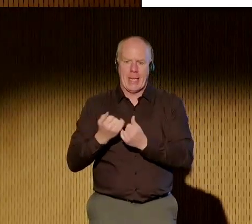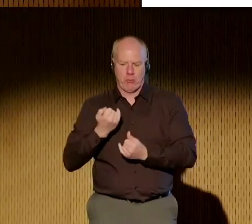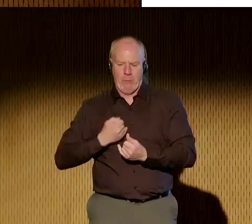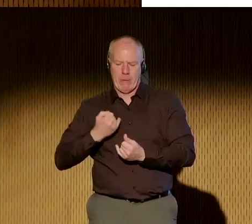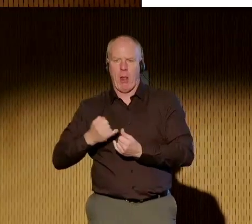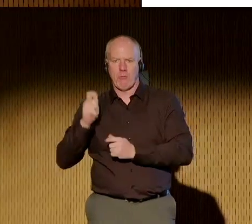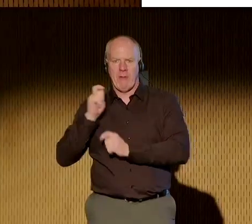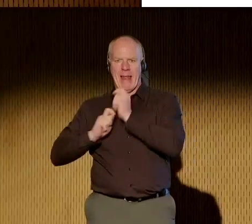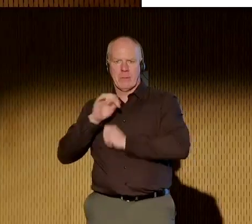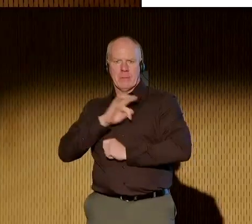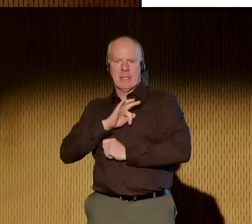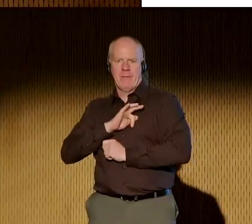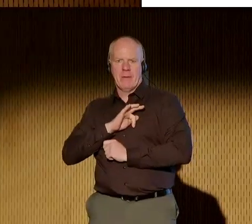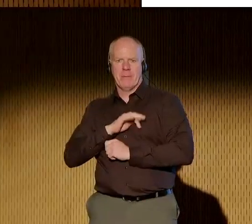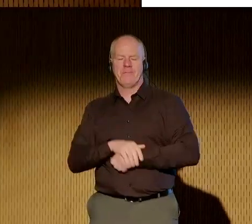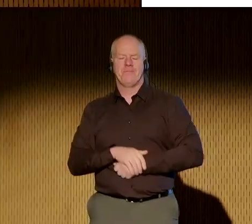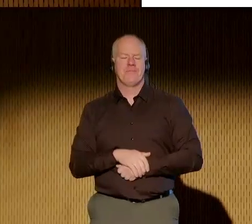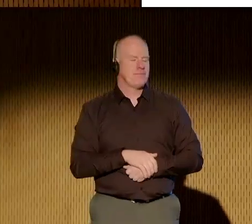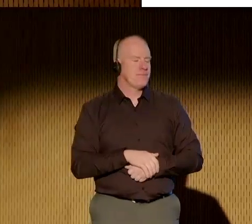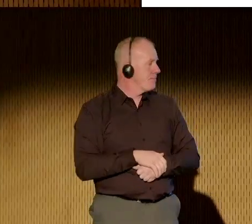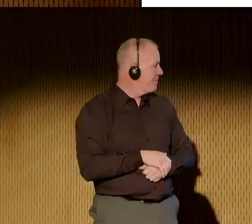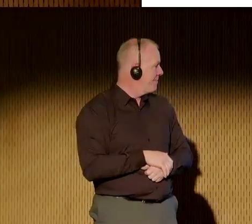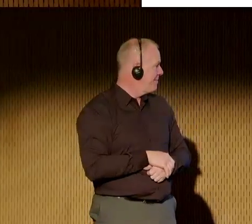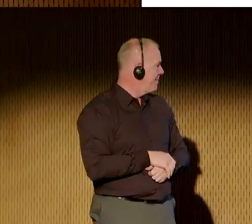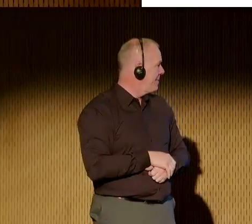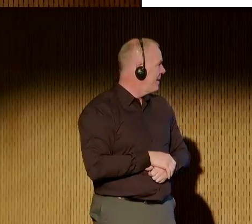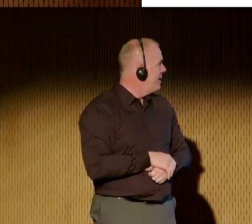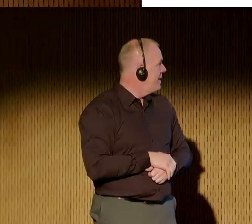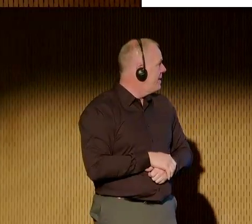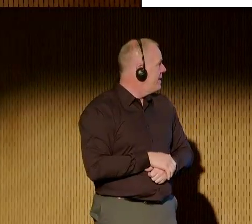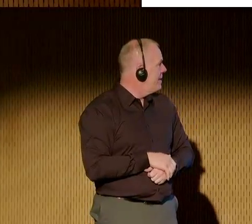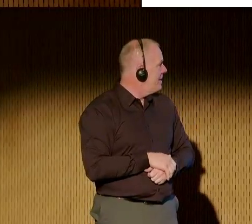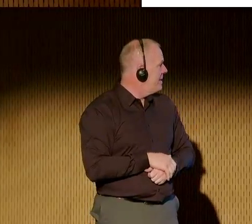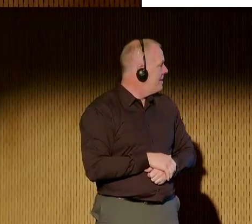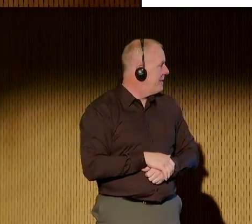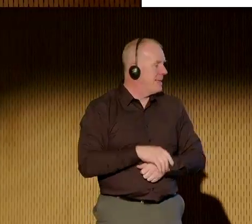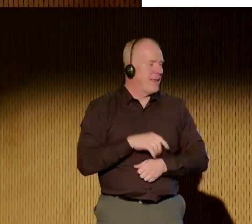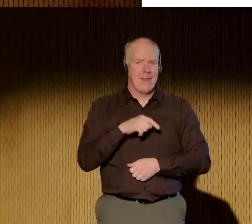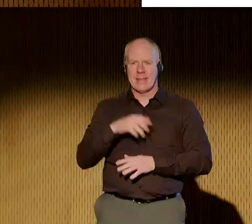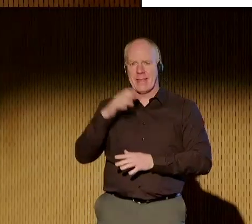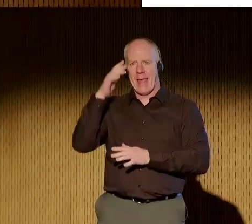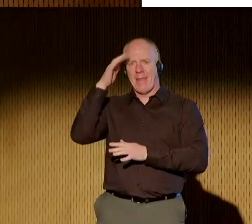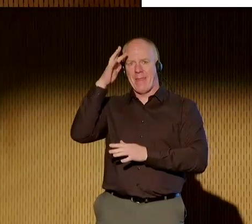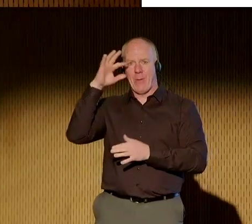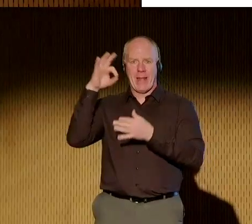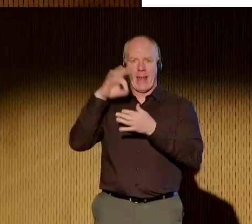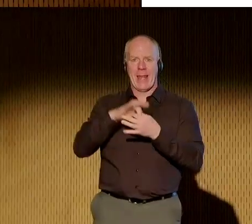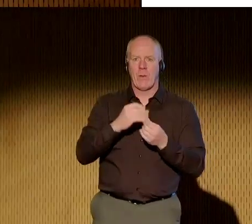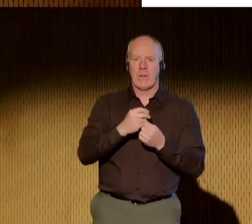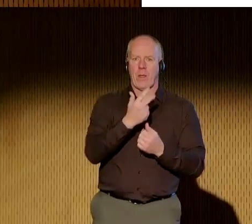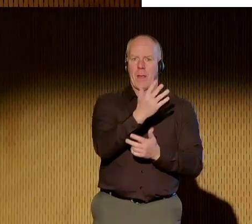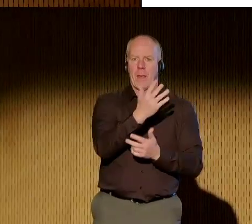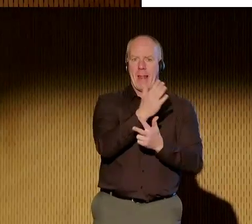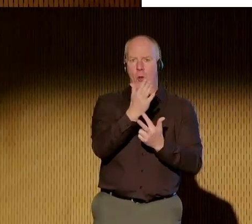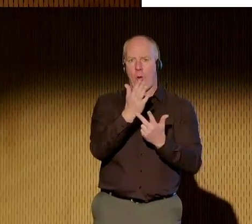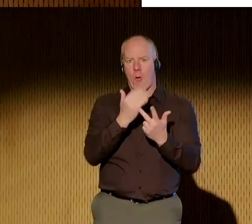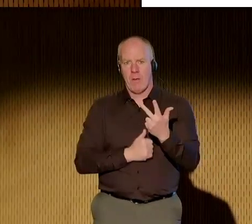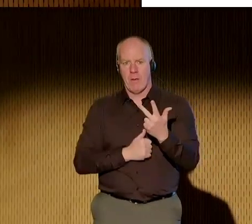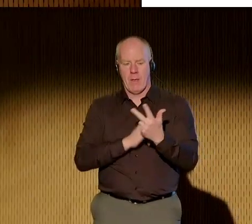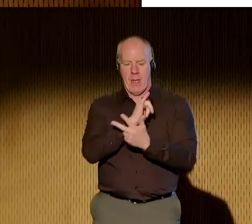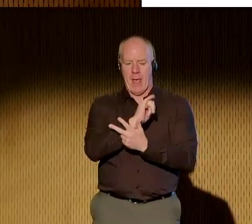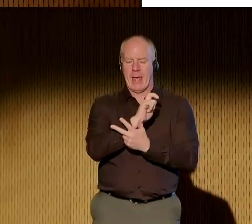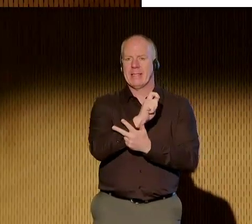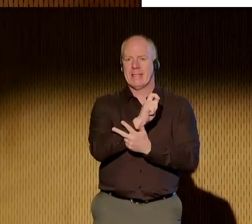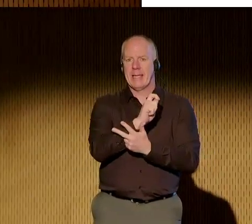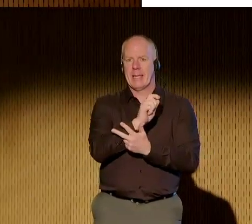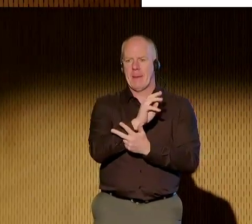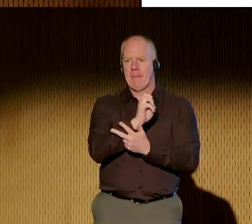So the scan is theoretically grounded in three pillars. So we have our I-TPACK model, the nine